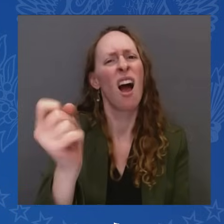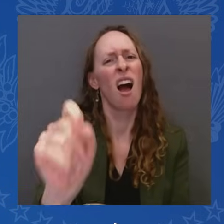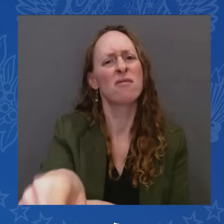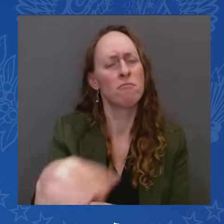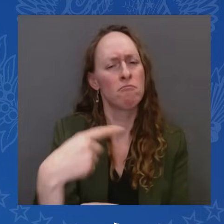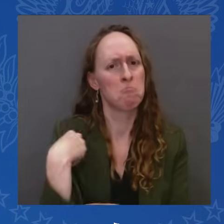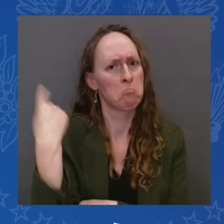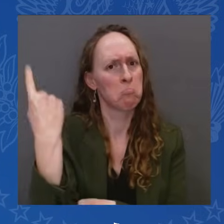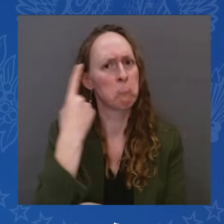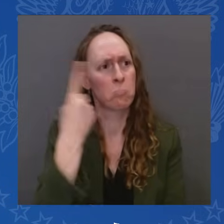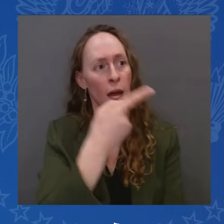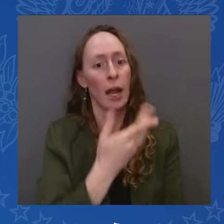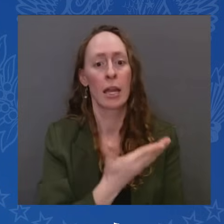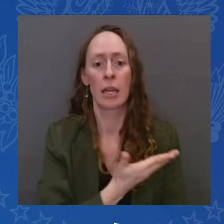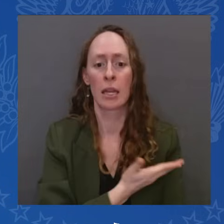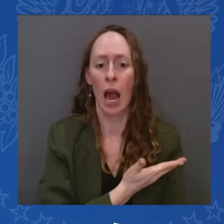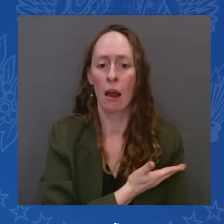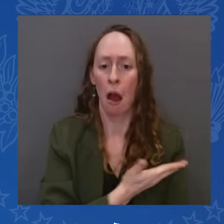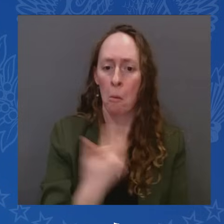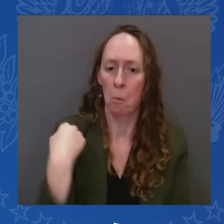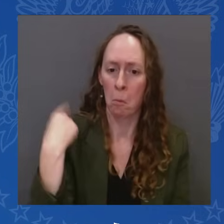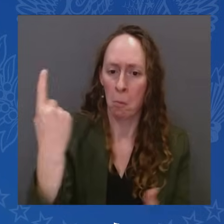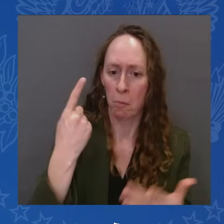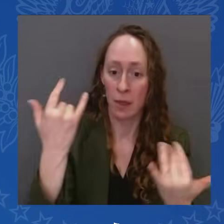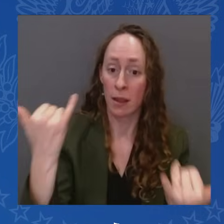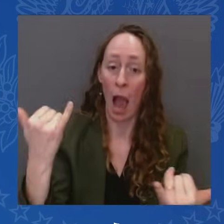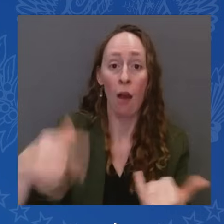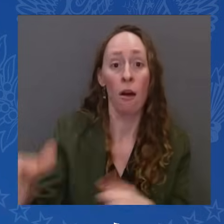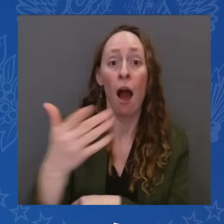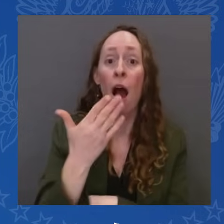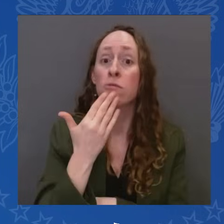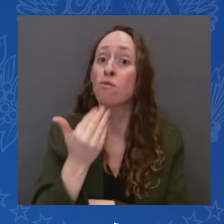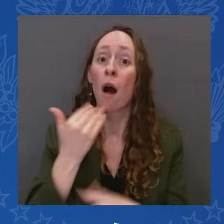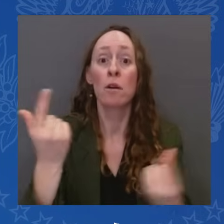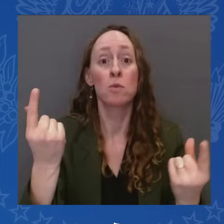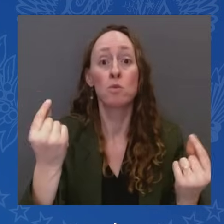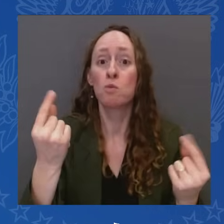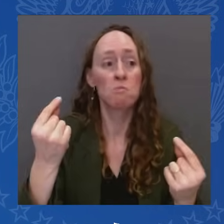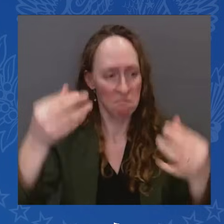and if you've had conversations with Bibi Netanyahu about how long that operation should last.